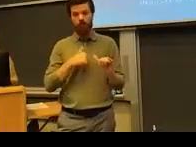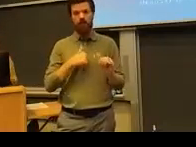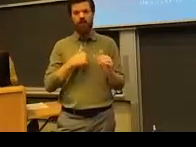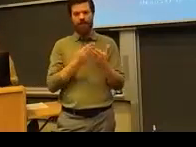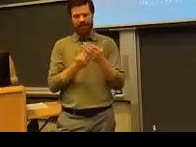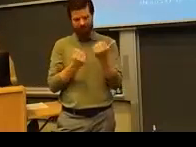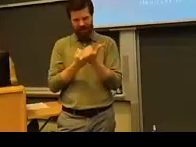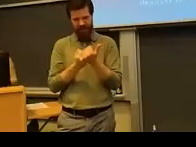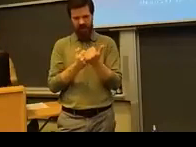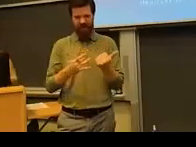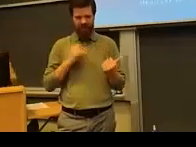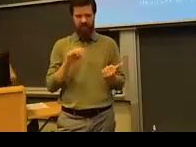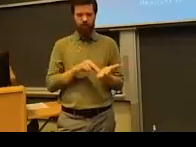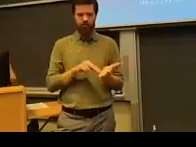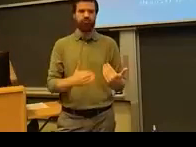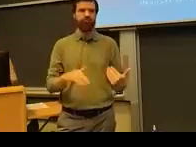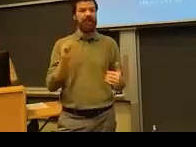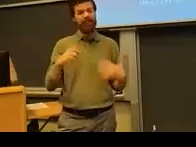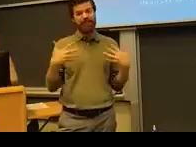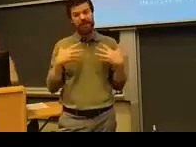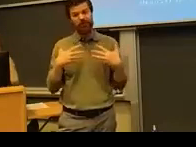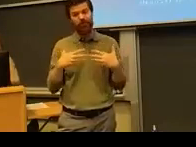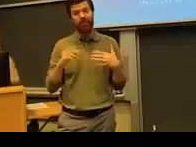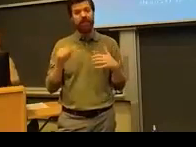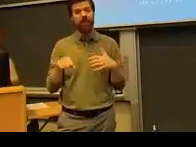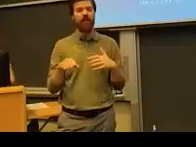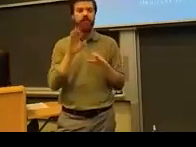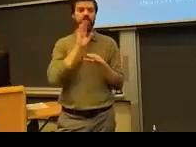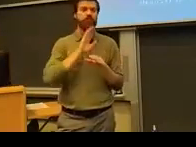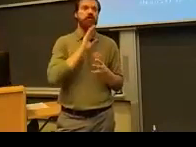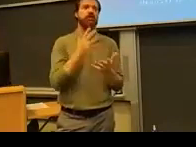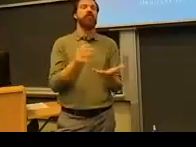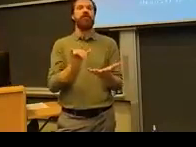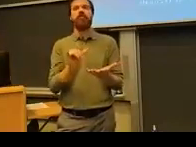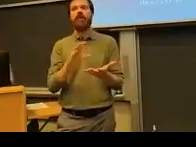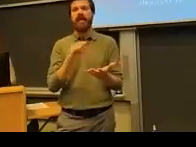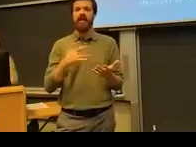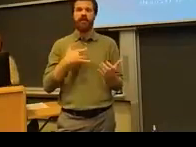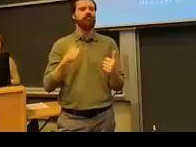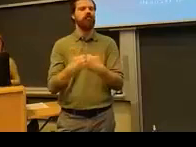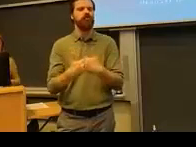of nurses because it is it can be scary it can be frustrating um and it can be really challenging so